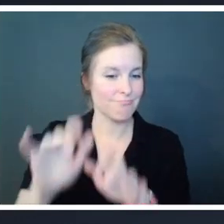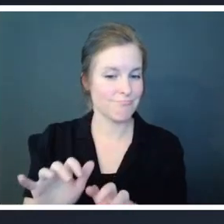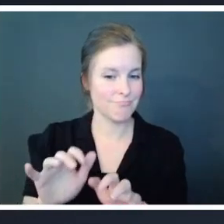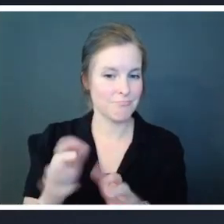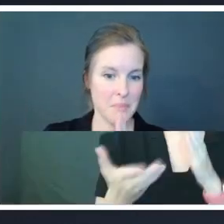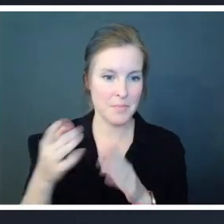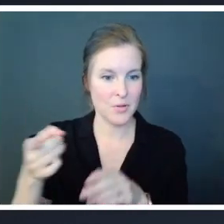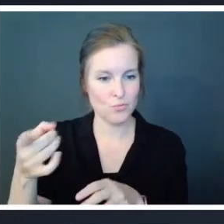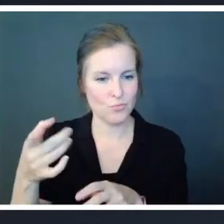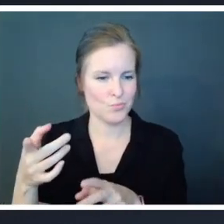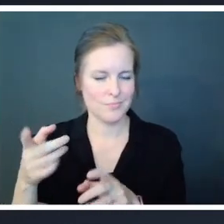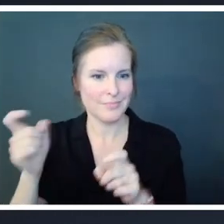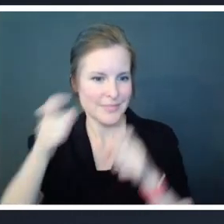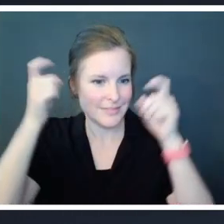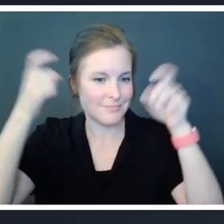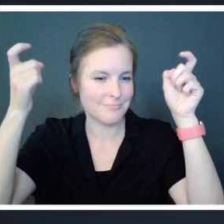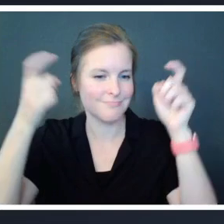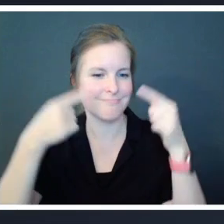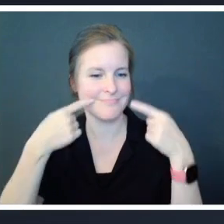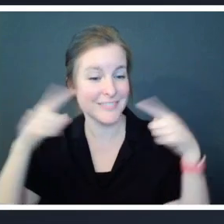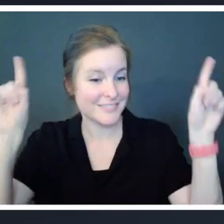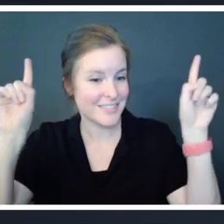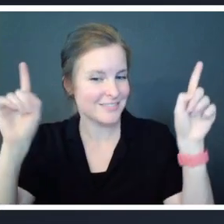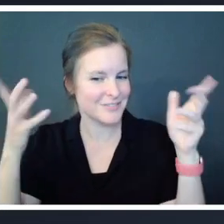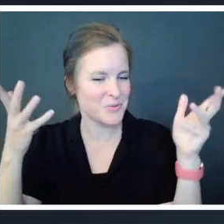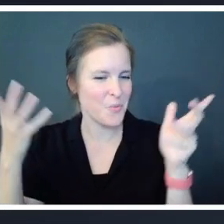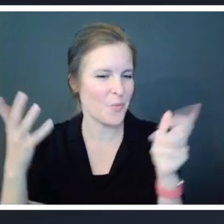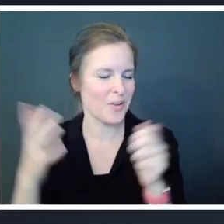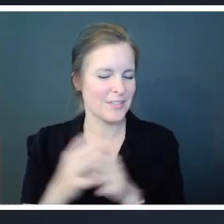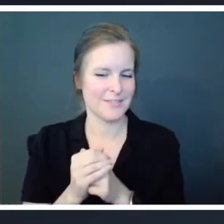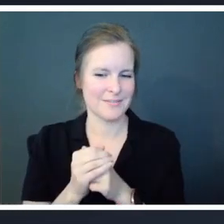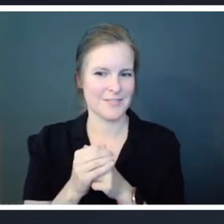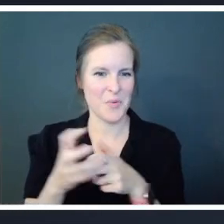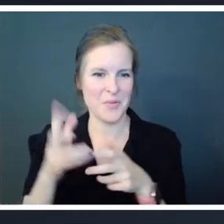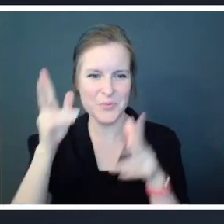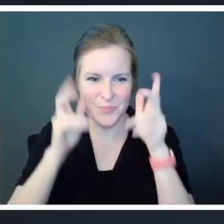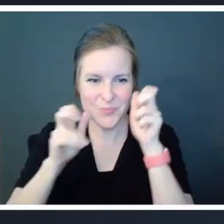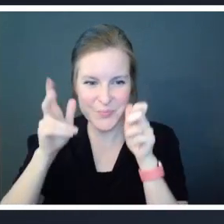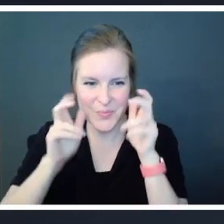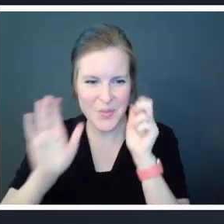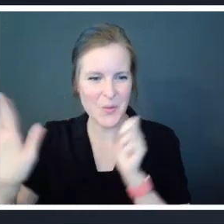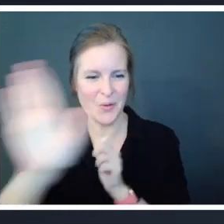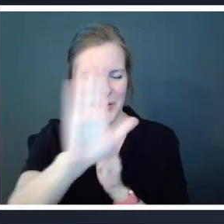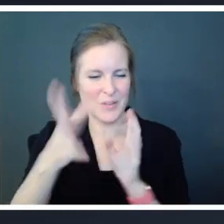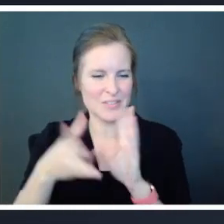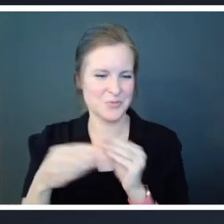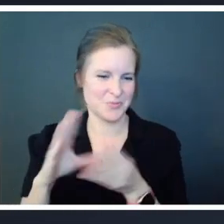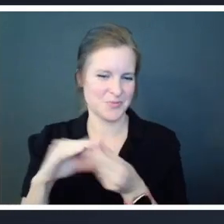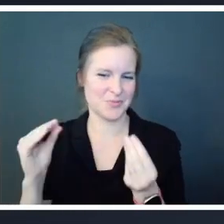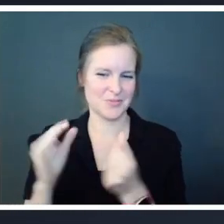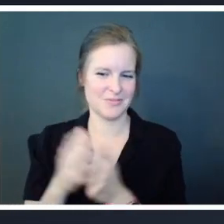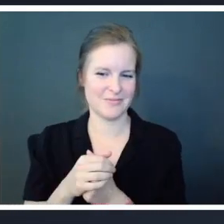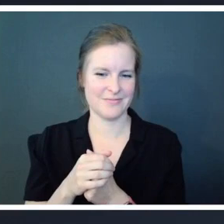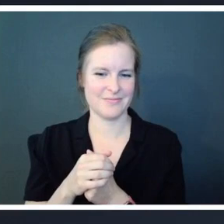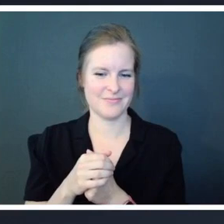love hearing those as well. Beth or Alison or Maureen, are there any, like,